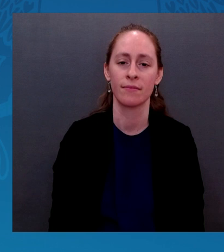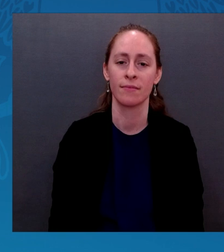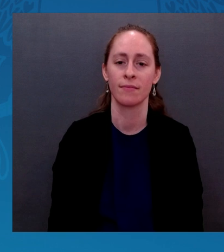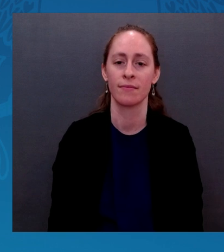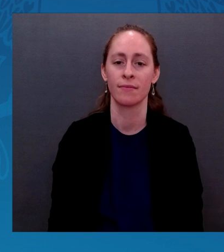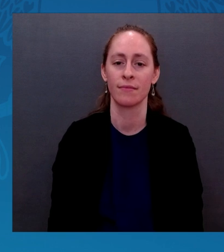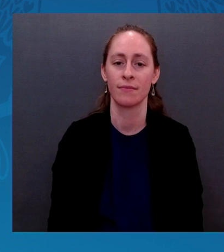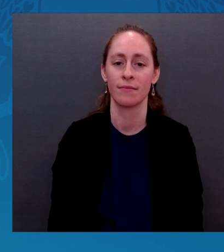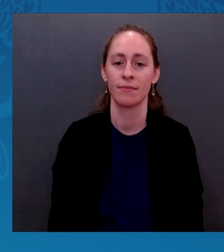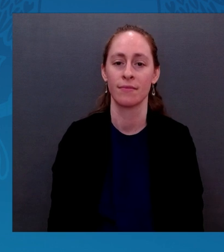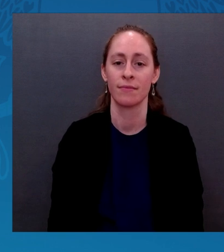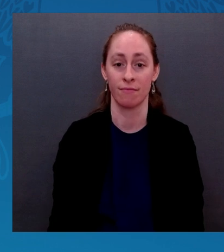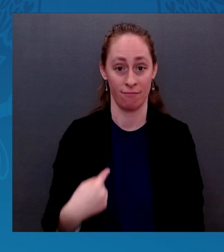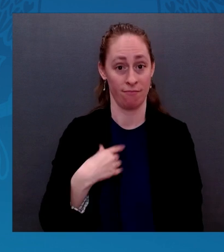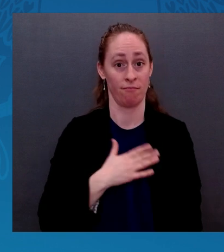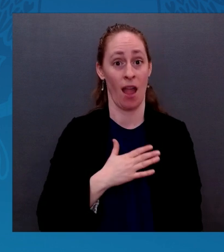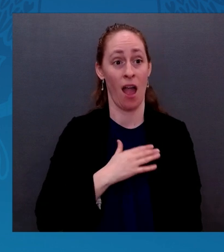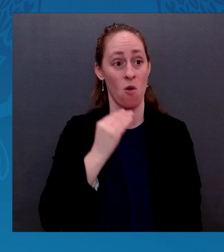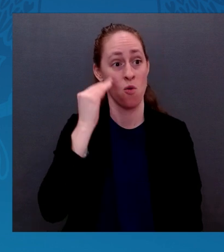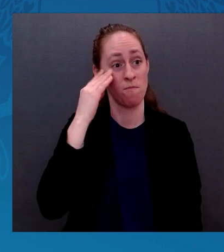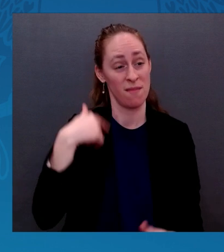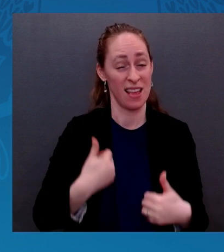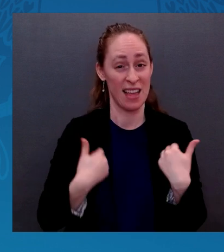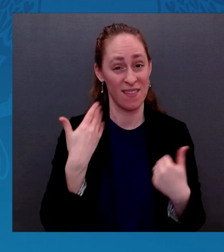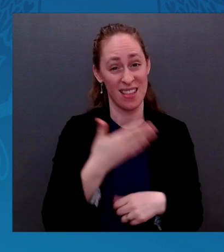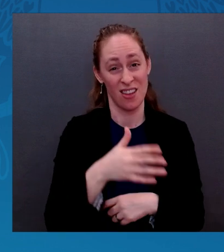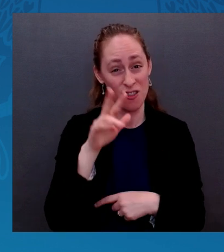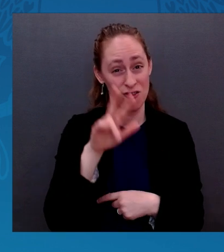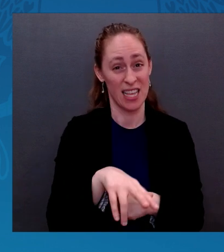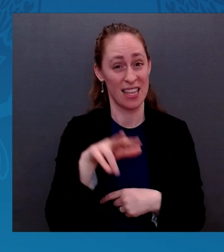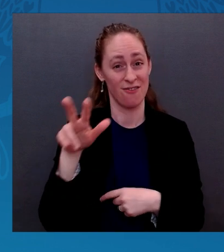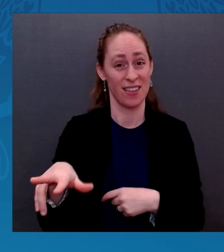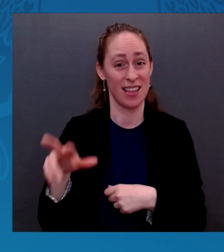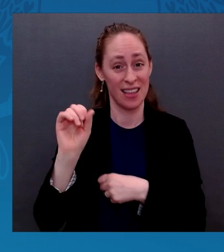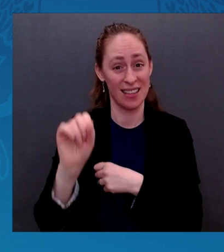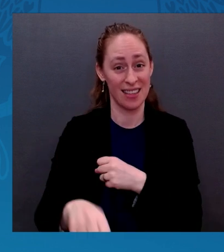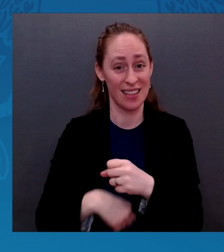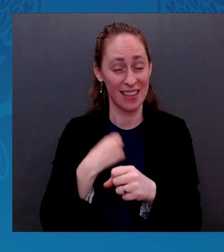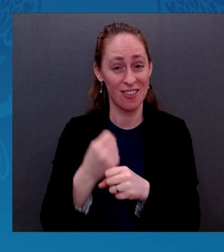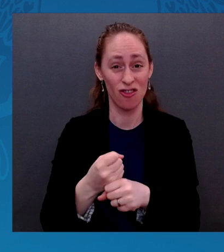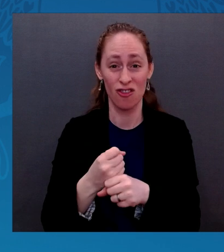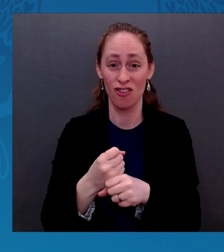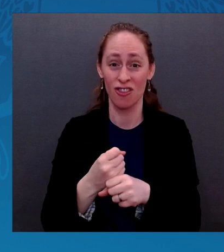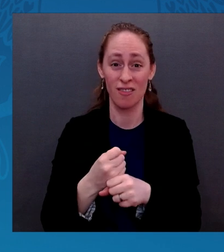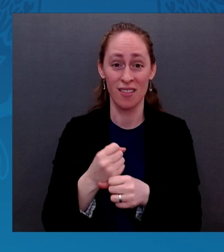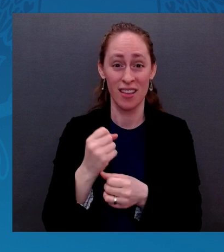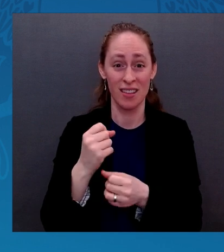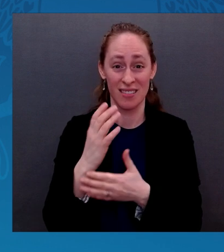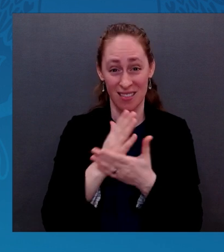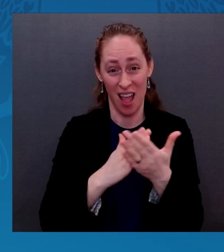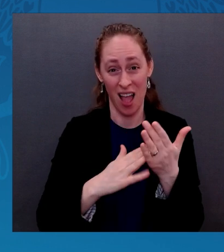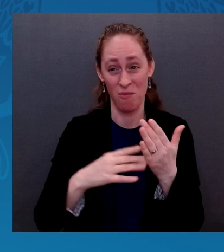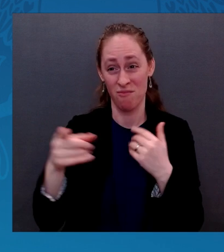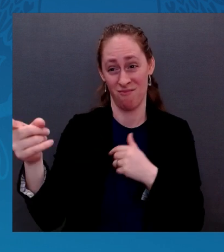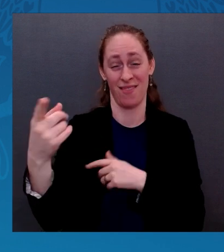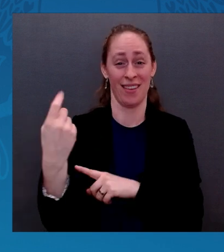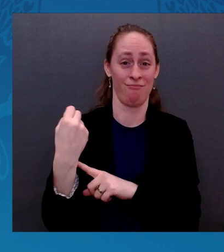and you have others who have been there for longer than that. And so to get the lead pipes replaced